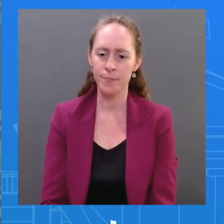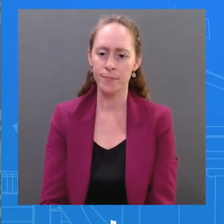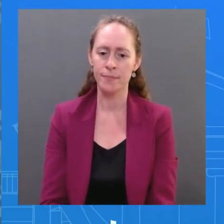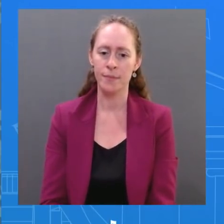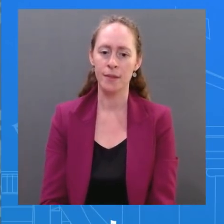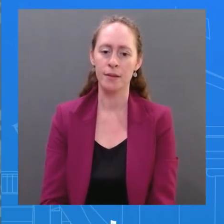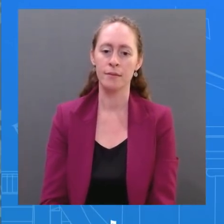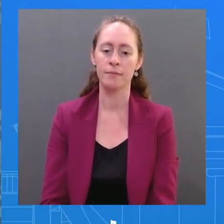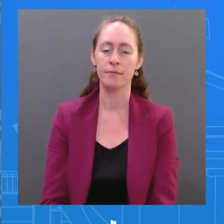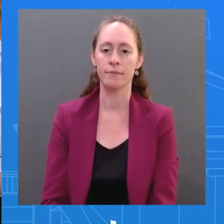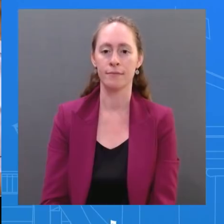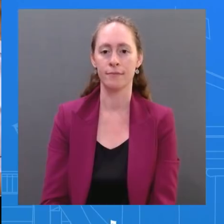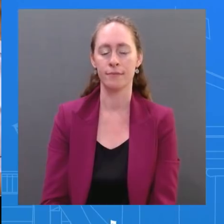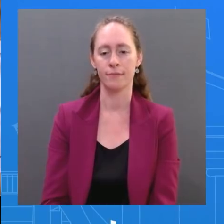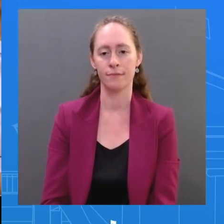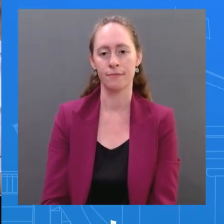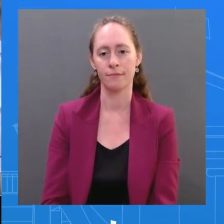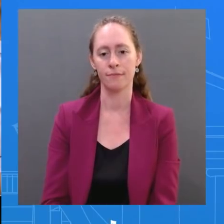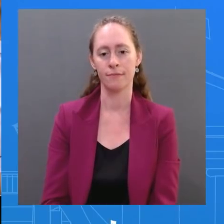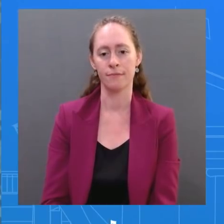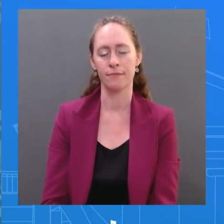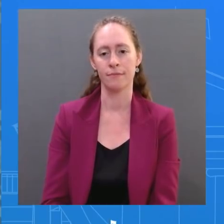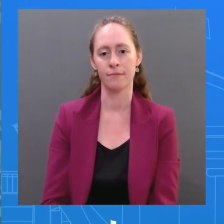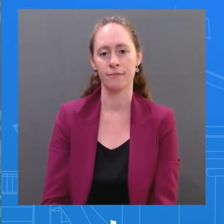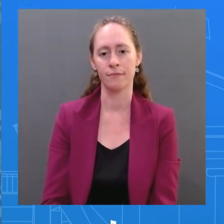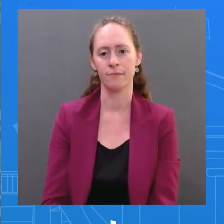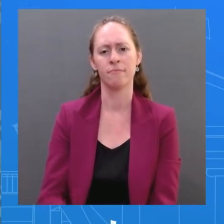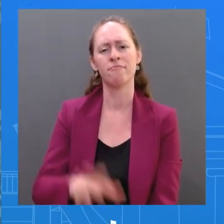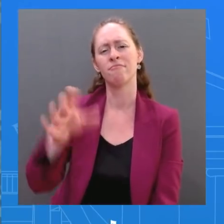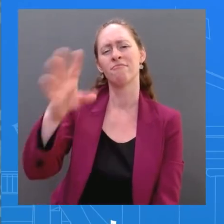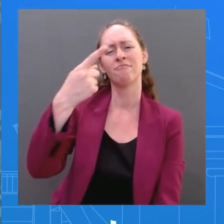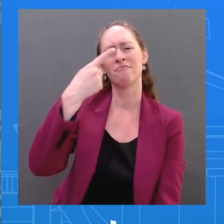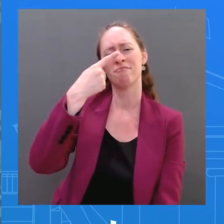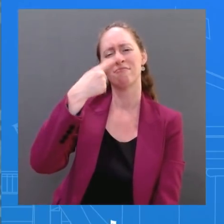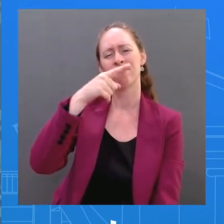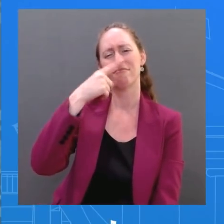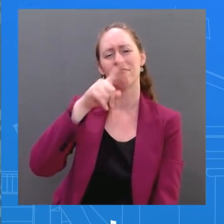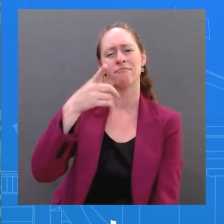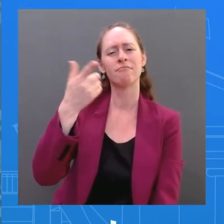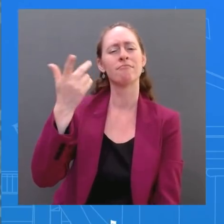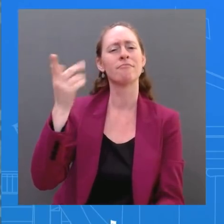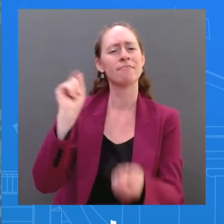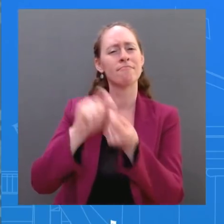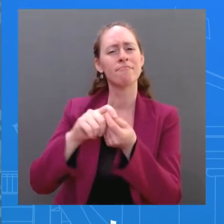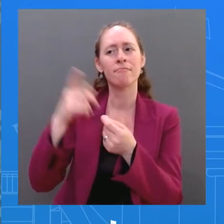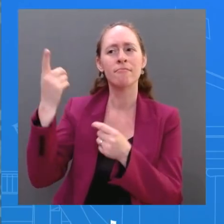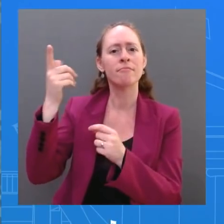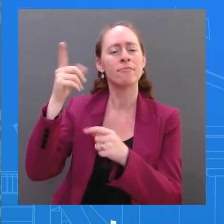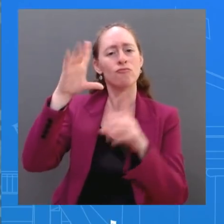conveyed in his letter to Brittney Griner? Ms. Jean-Pierre: So the President, as you know, was deeply moved, as you can imagine --